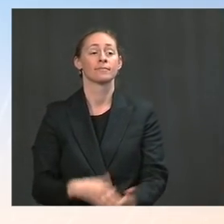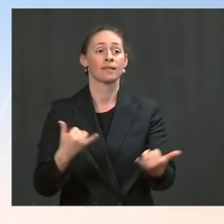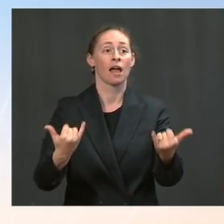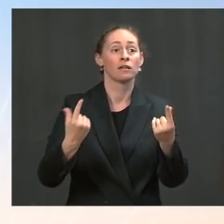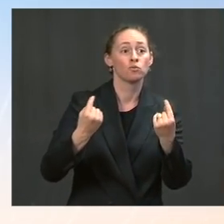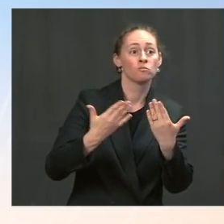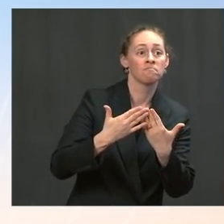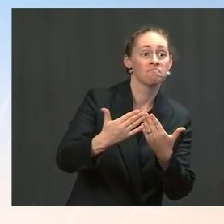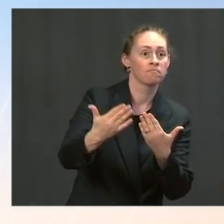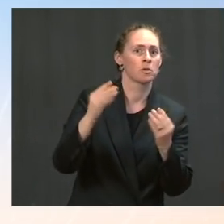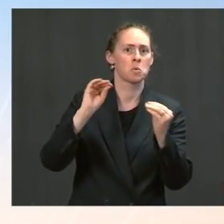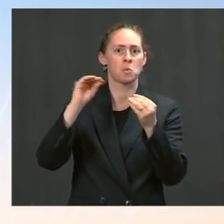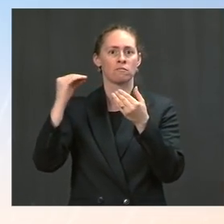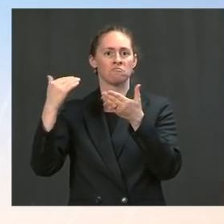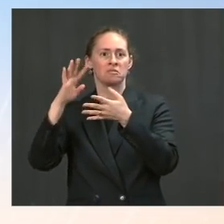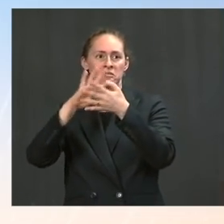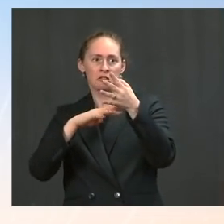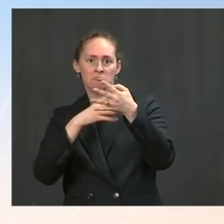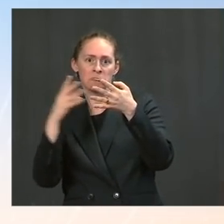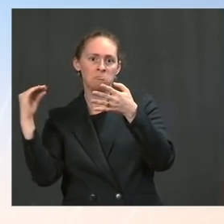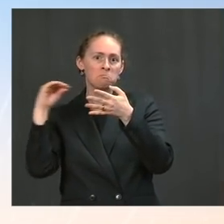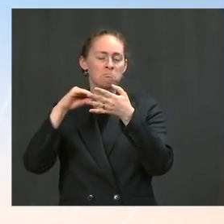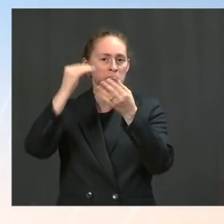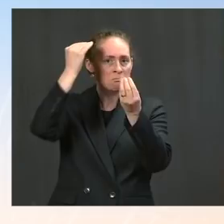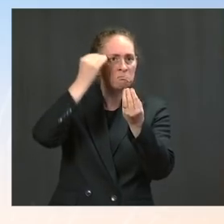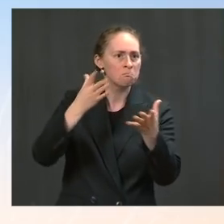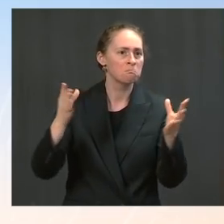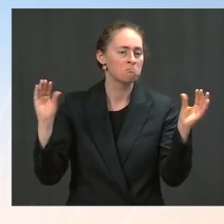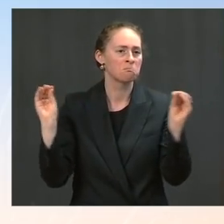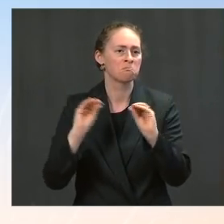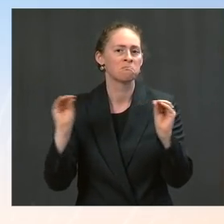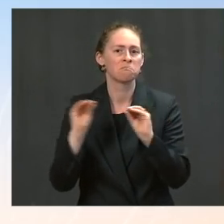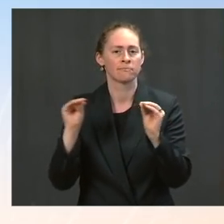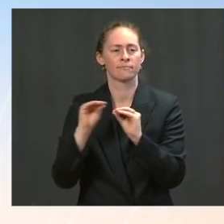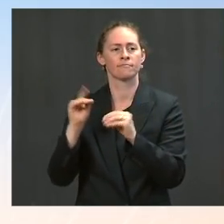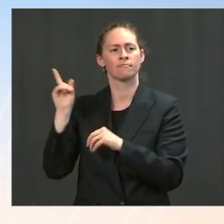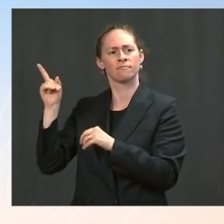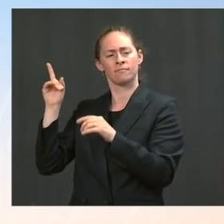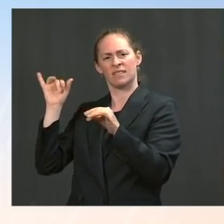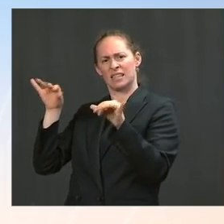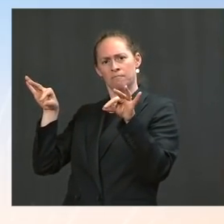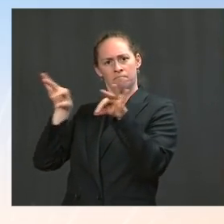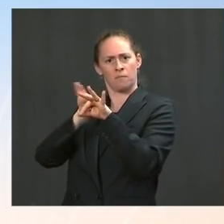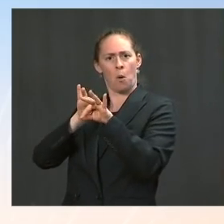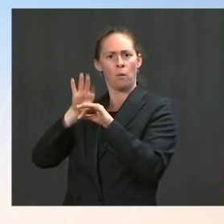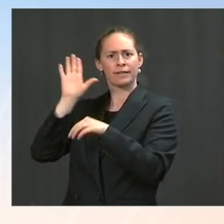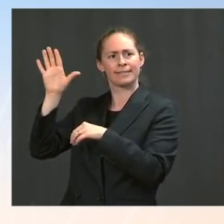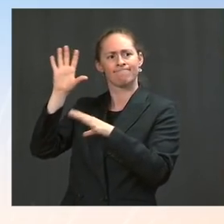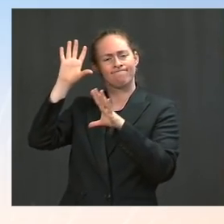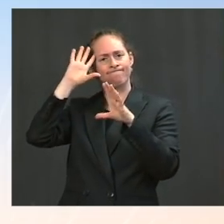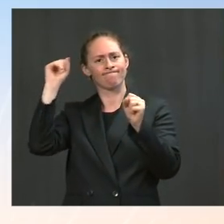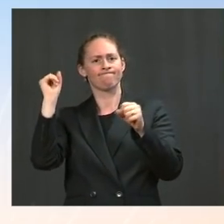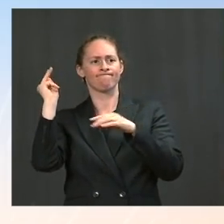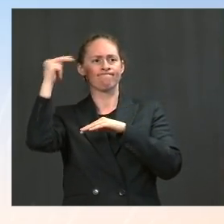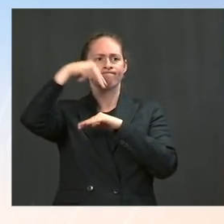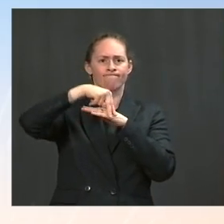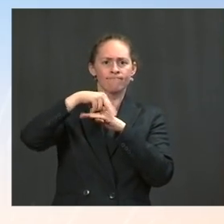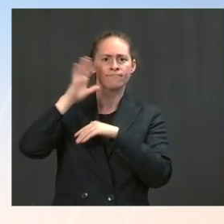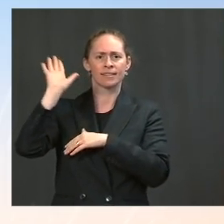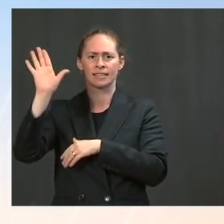but he has said this would be a cause of his presidency. That means he will use his time, use the plat- -- his platform to make sure he's speaking